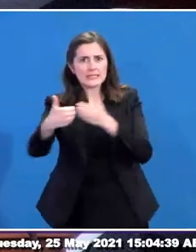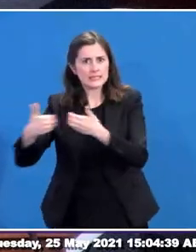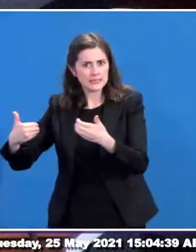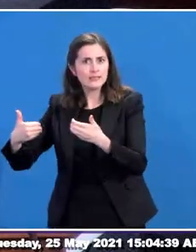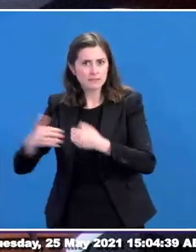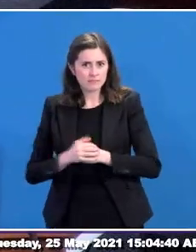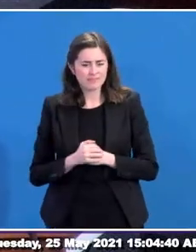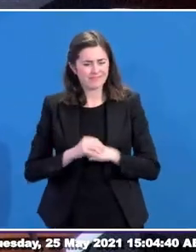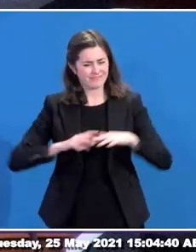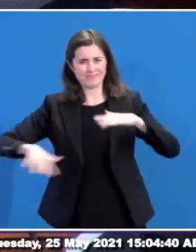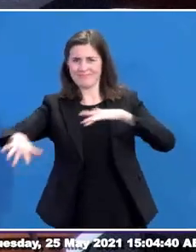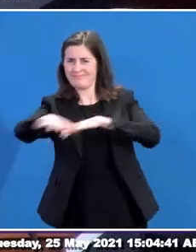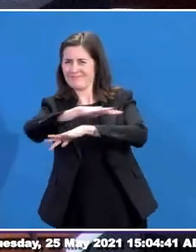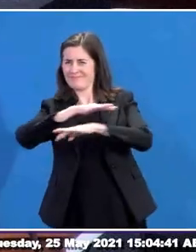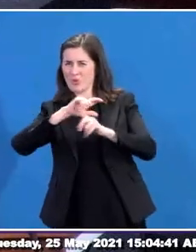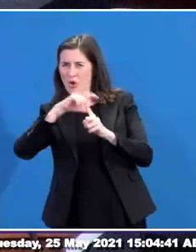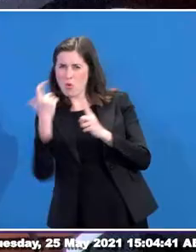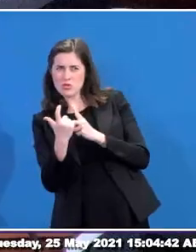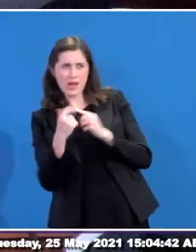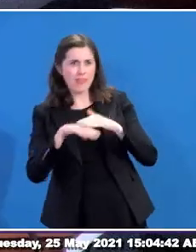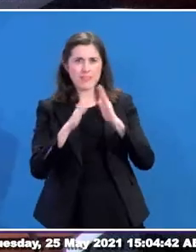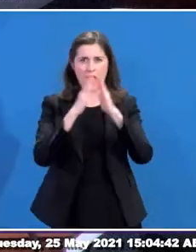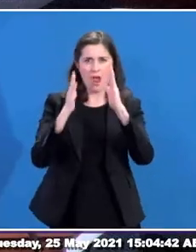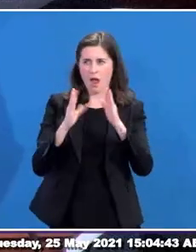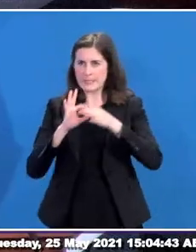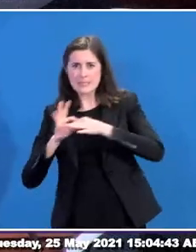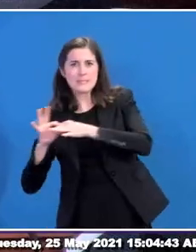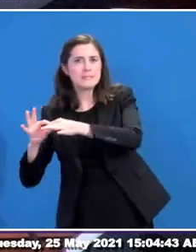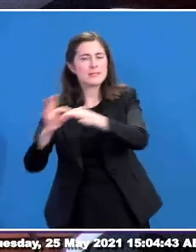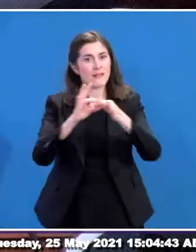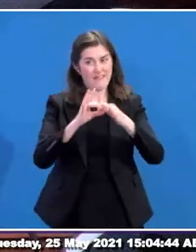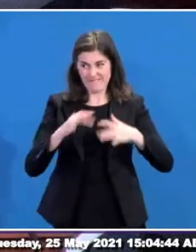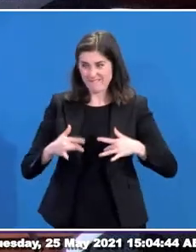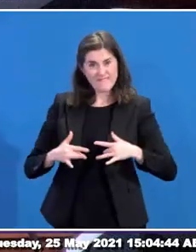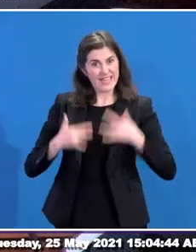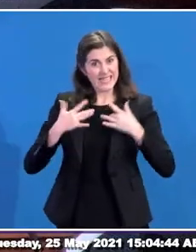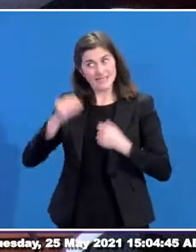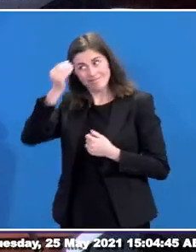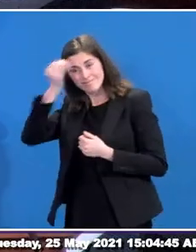The culture in the house was something you thought you needed to bring to Sunnyfield's attention; is that right?